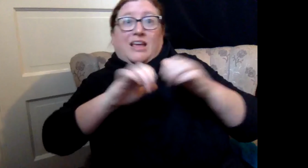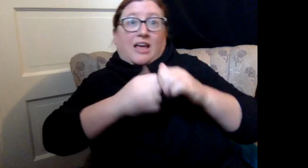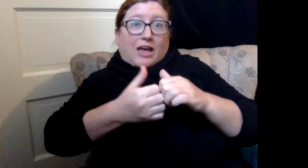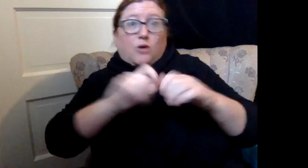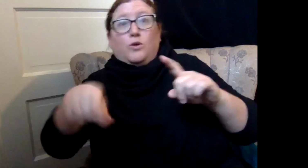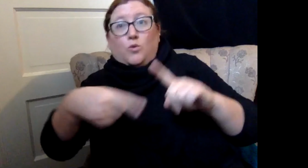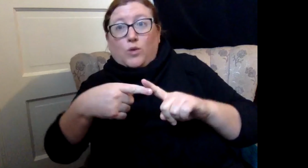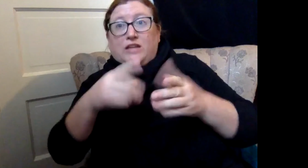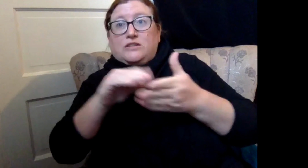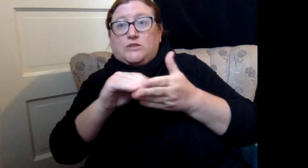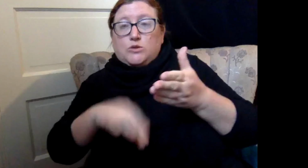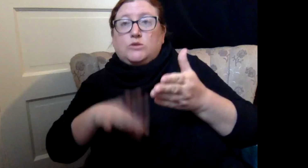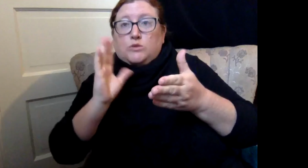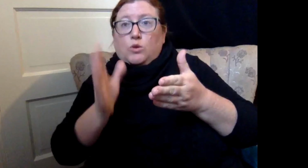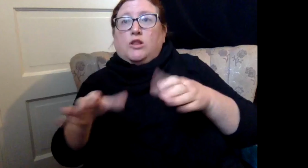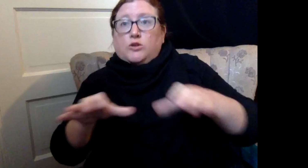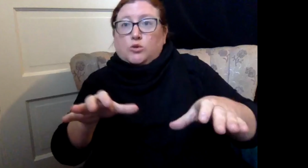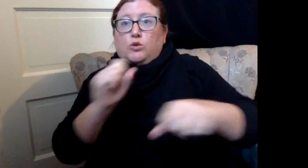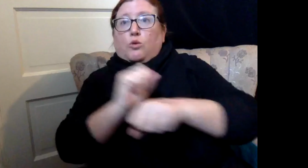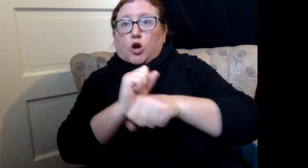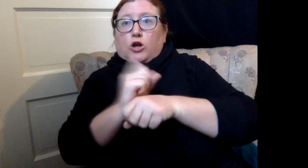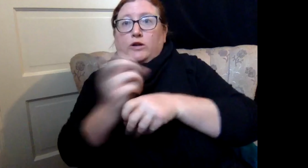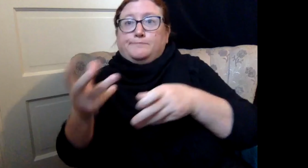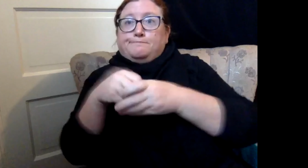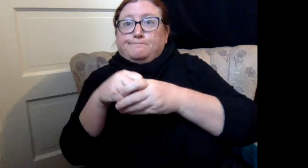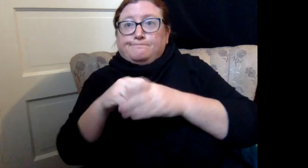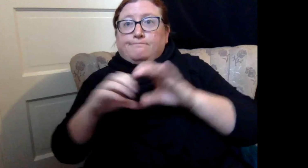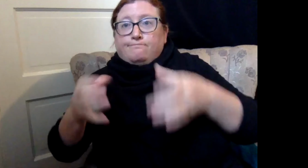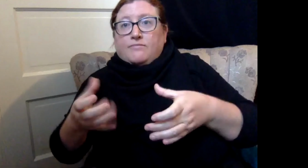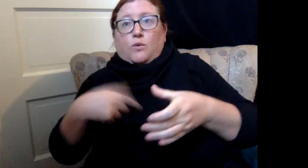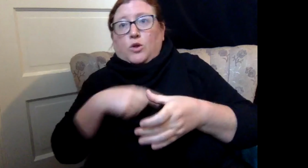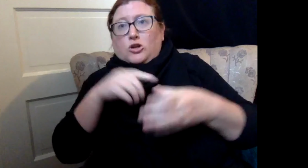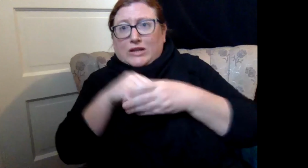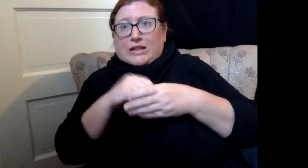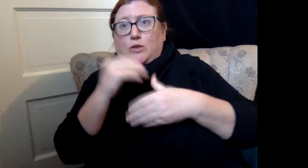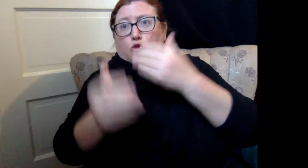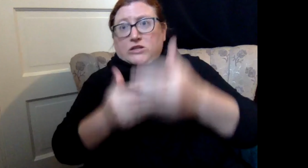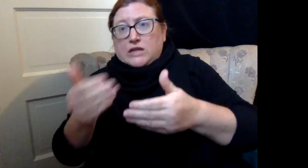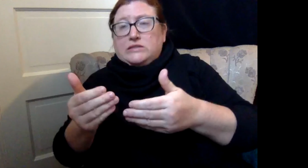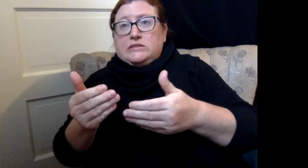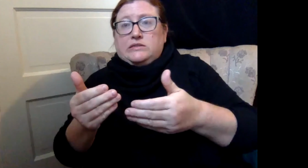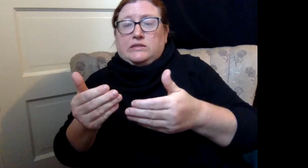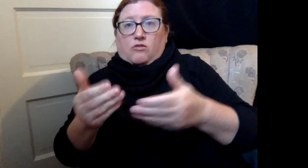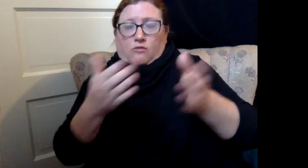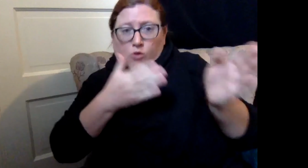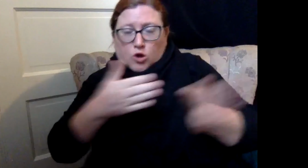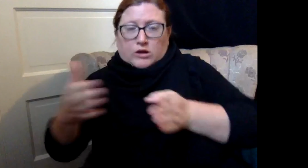plan that instructors will have information in canvas about how and when students are going to, you know, do the